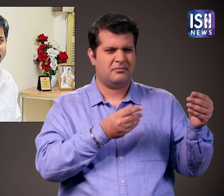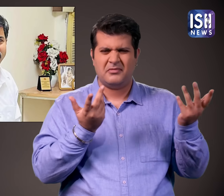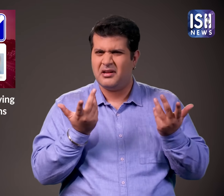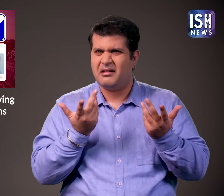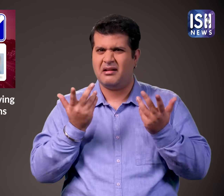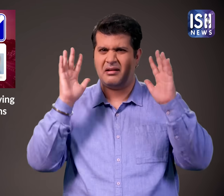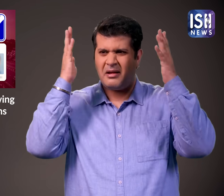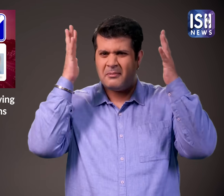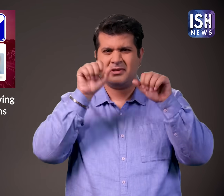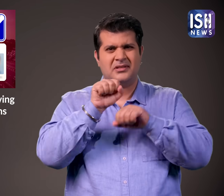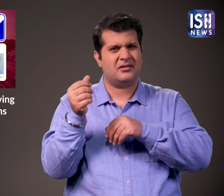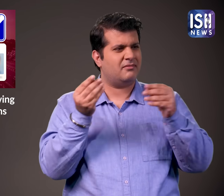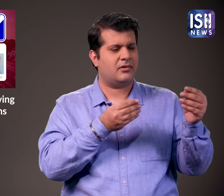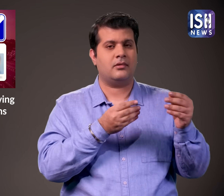What is this appreciation certificate?